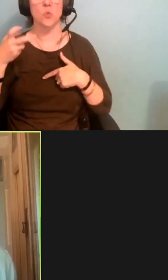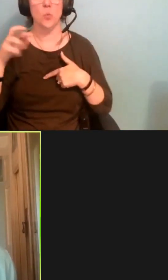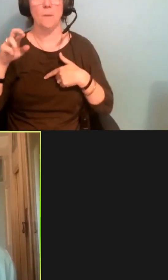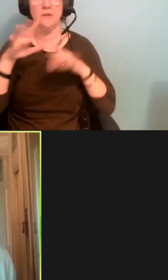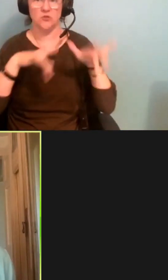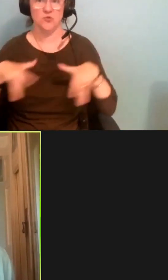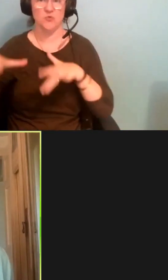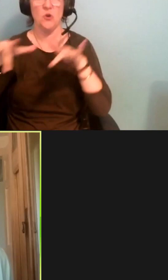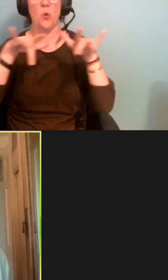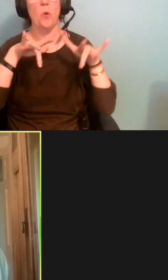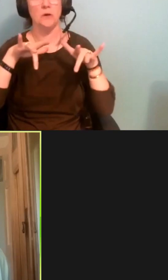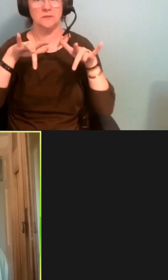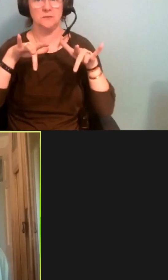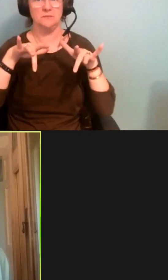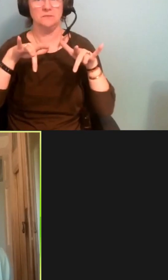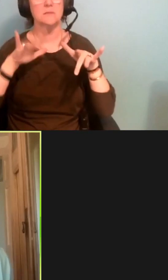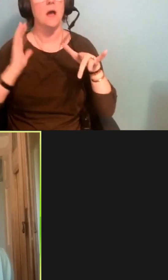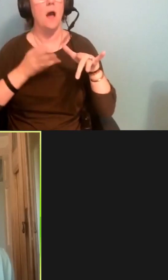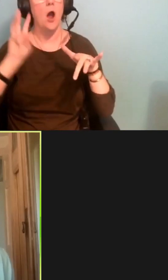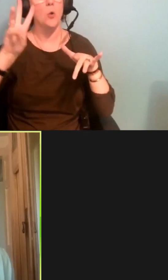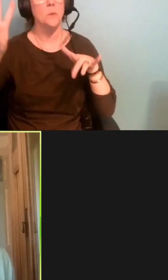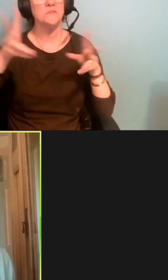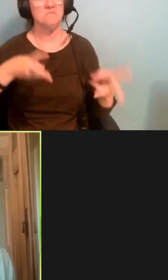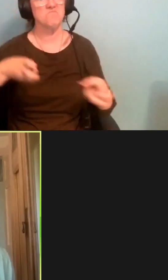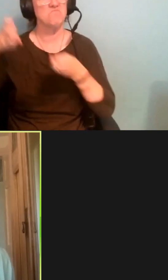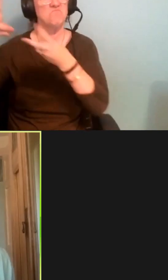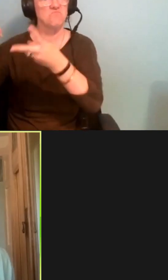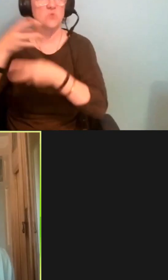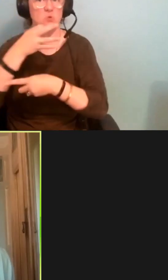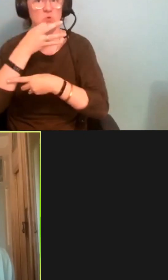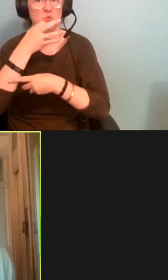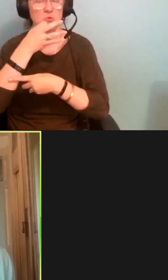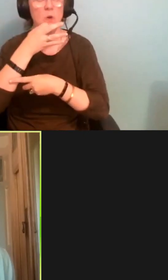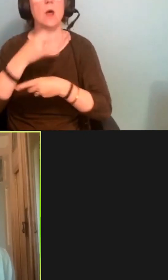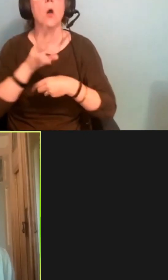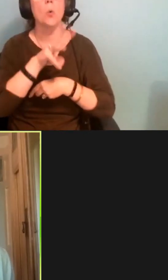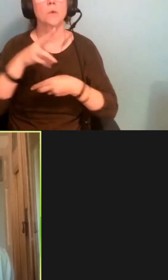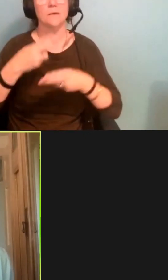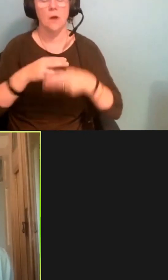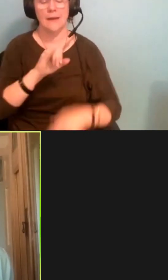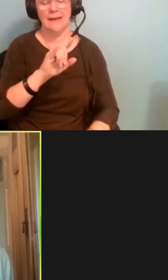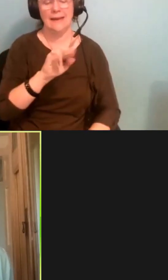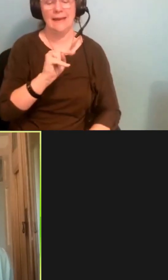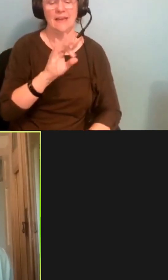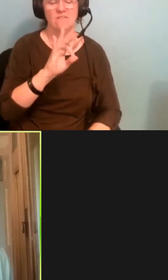will be on our website infant hearing. org probably Monday or Tuesday of next